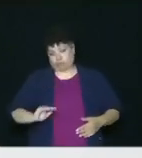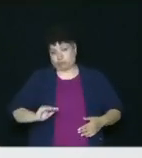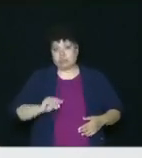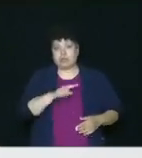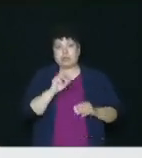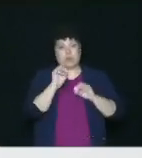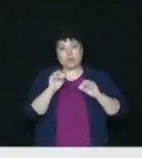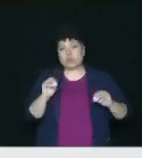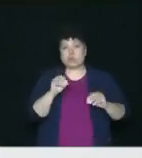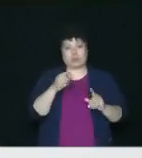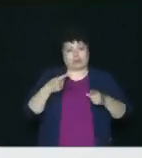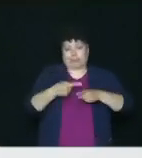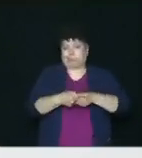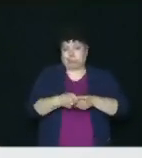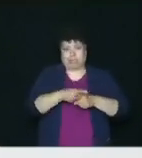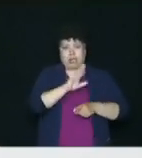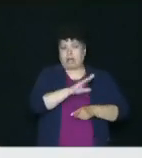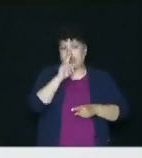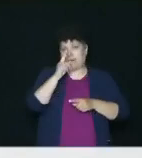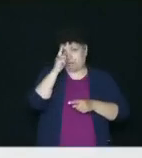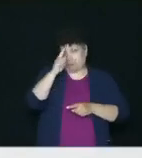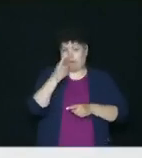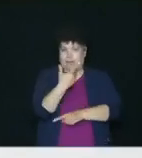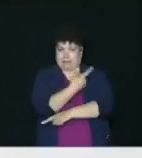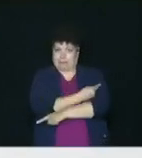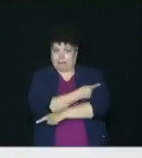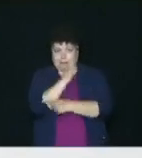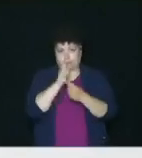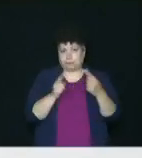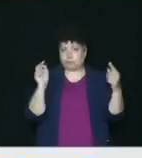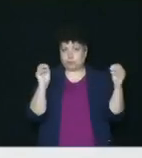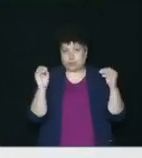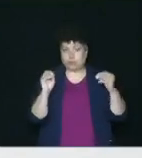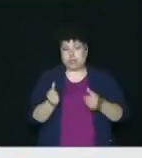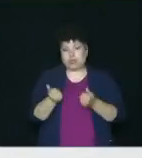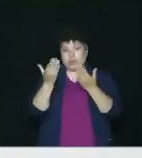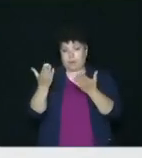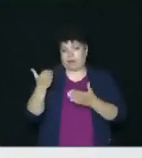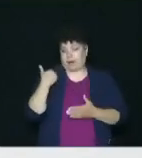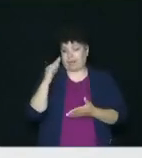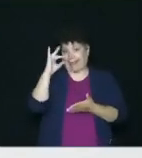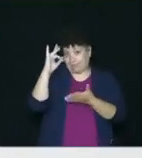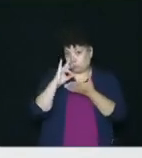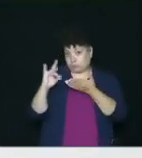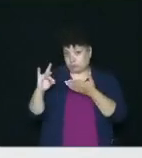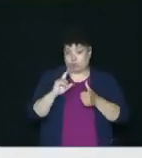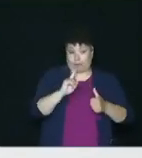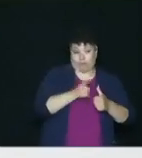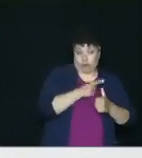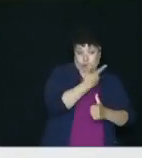VACCINE, IT MIGHT BE OFFERED TO CHILDREN AGES SIX TO FIVE YEARS WHO DO NOT HAVE INDICATIONS TO